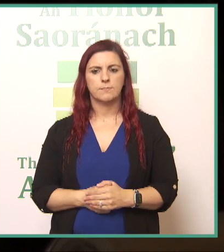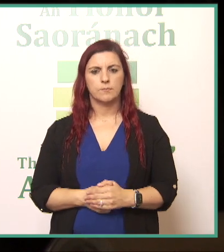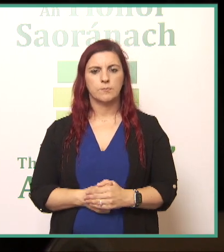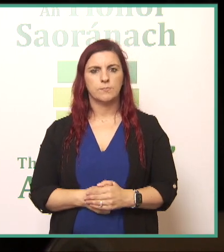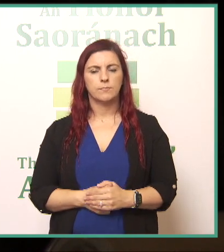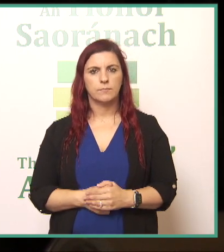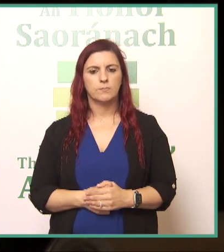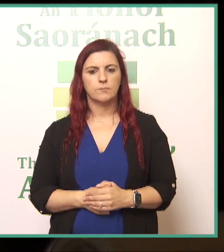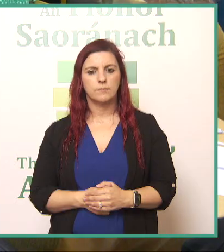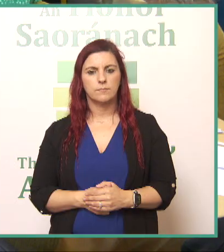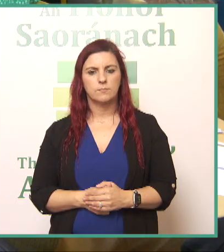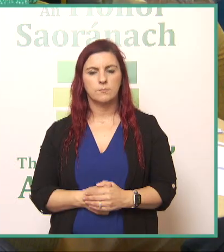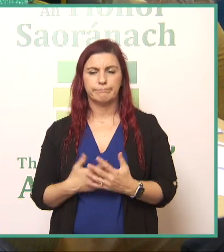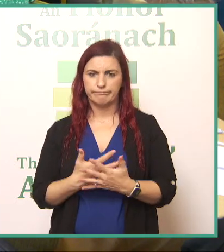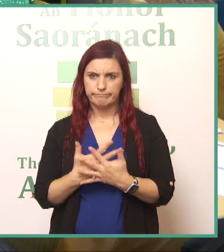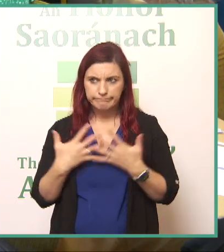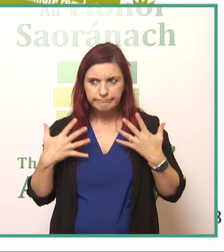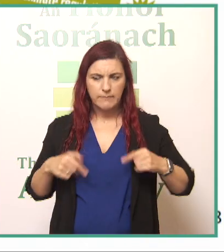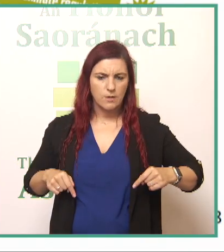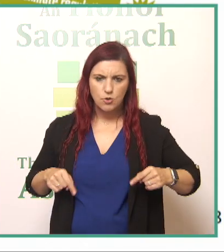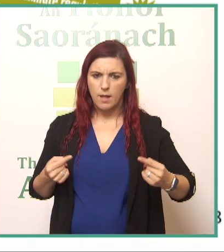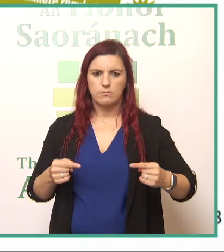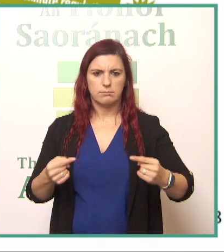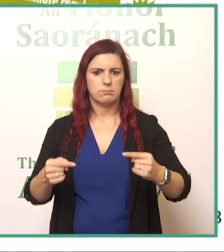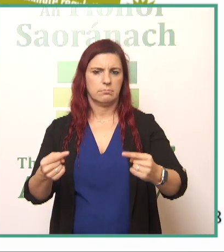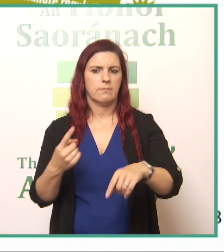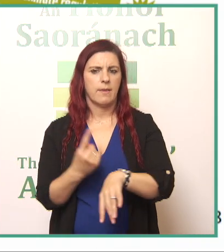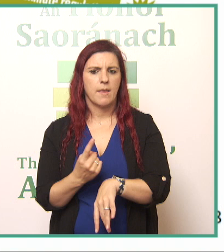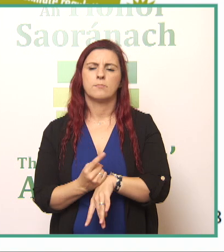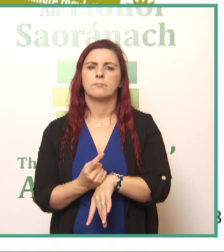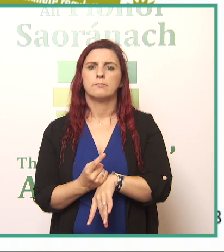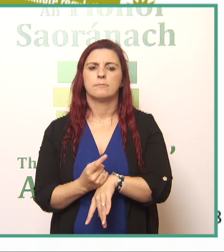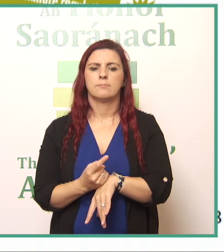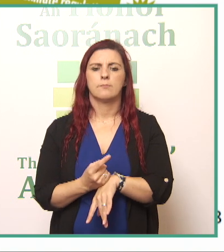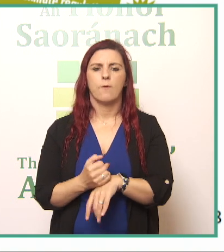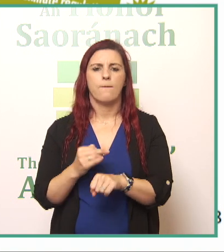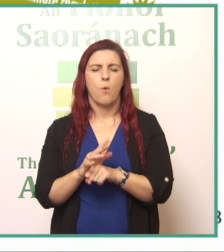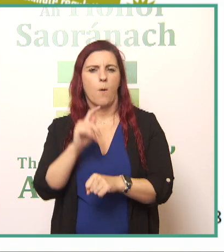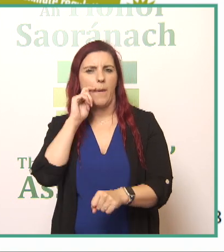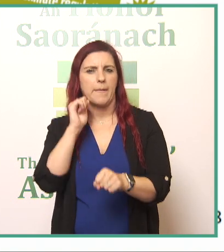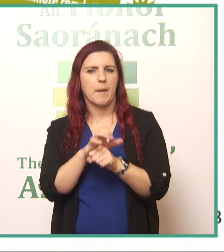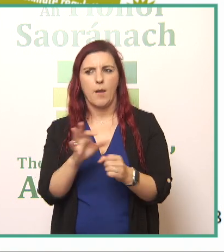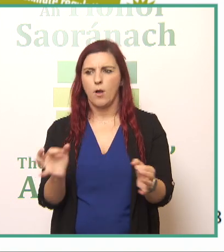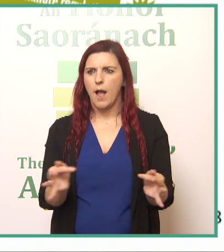so there are huge challenges there in terms of agricultural viability I guess now that's on